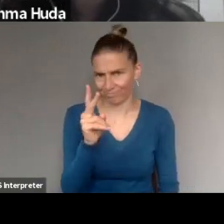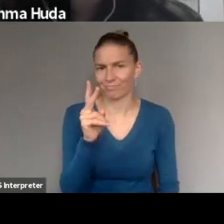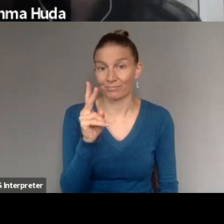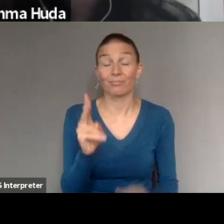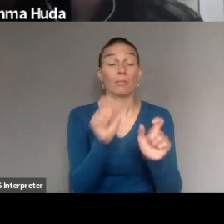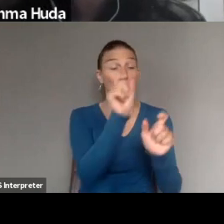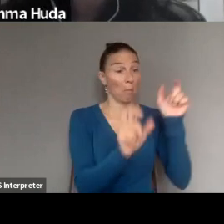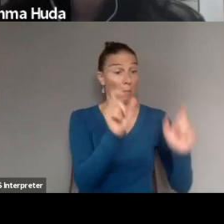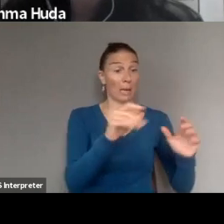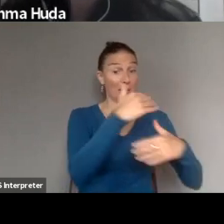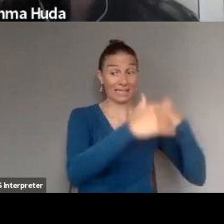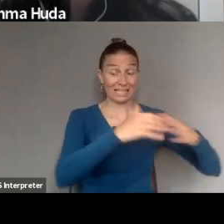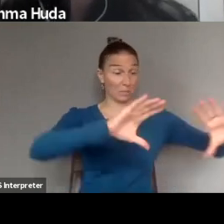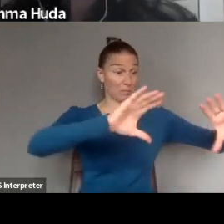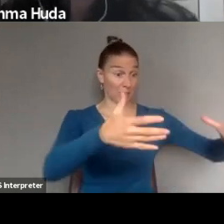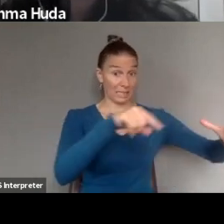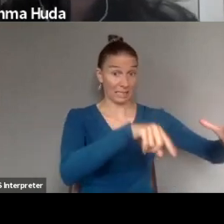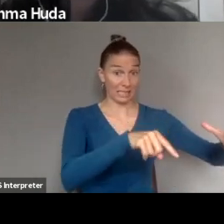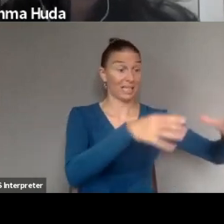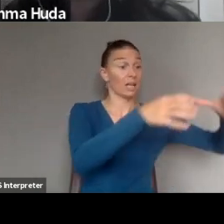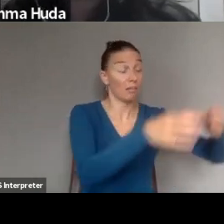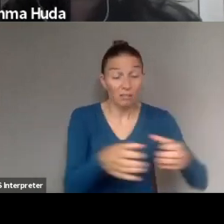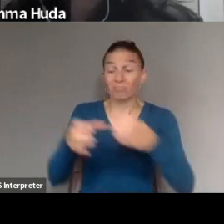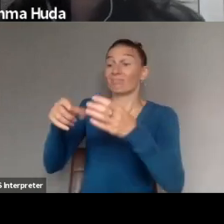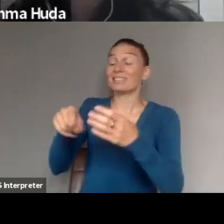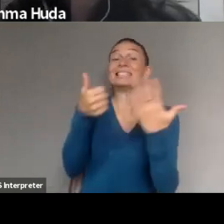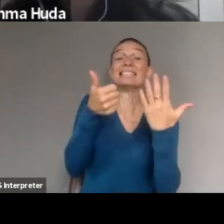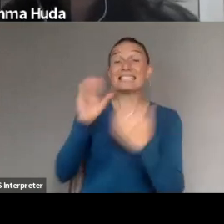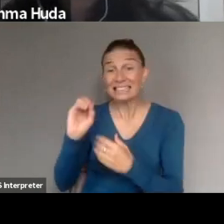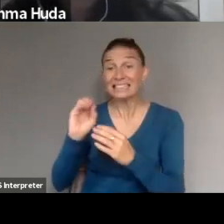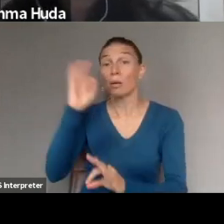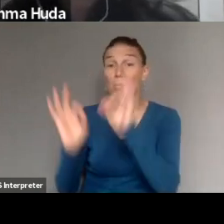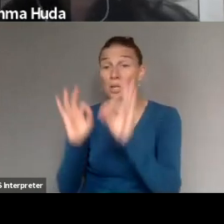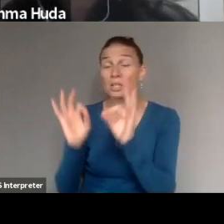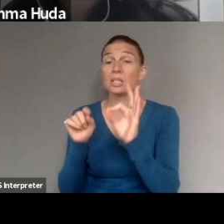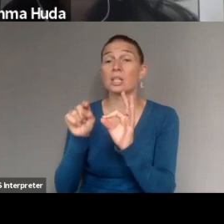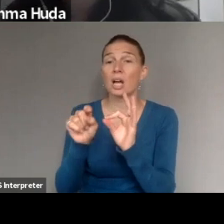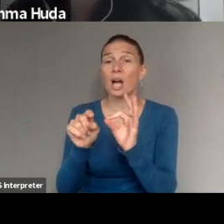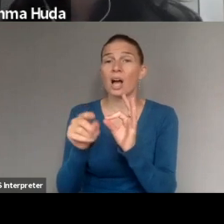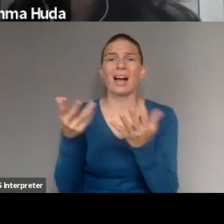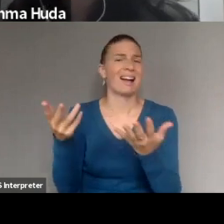that the research covered are engaged in informal work. They have unpredictable income sources